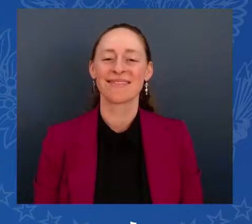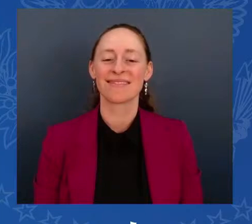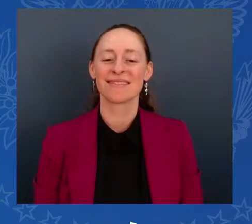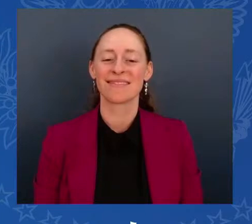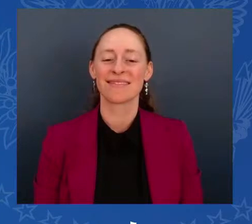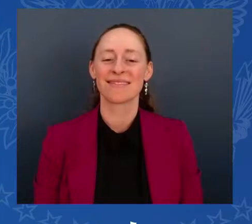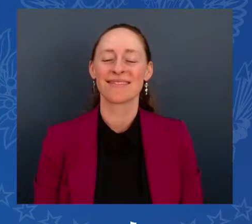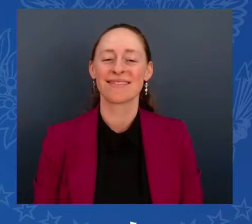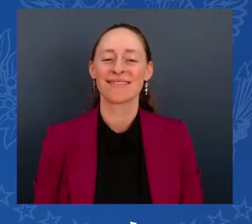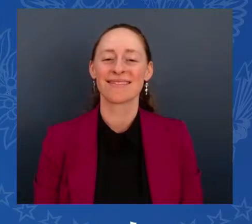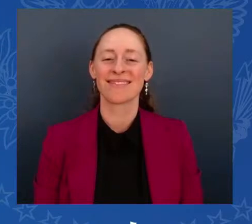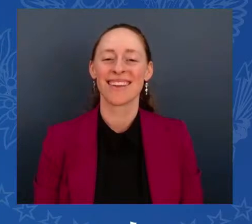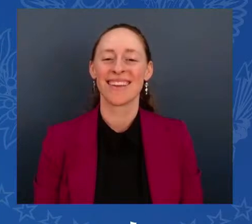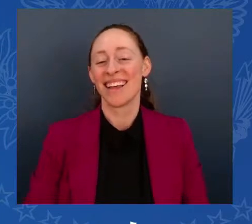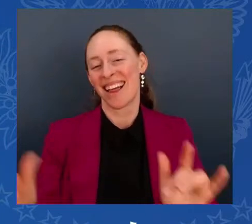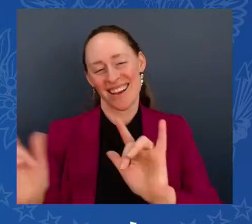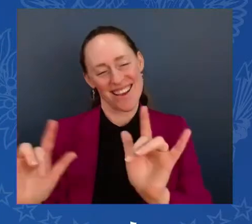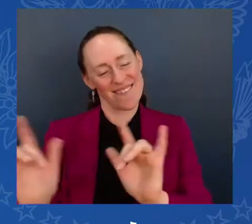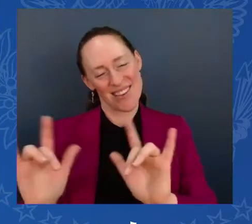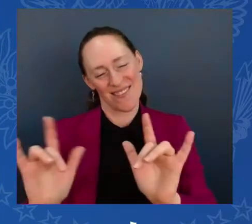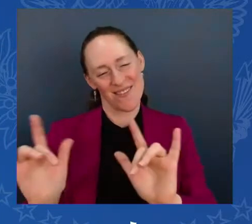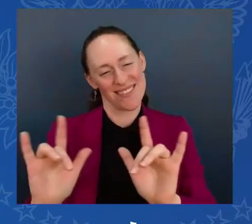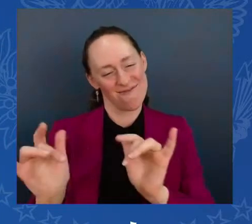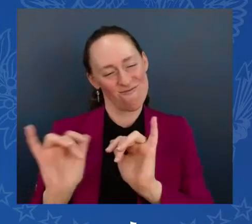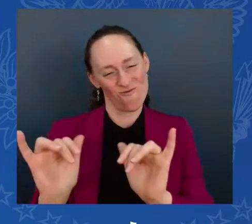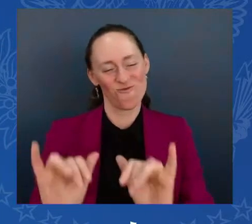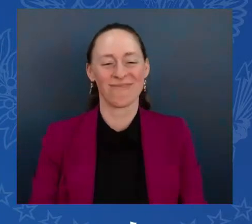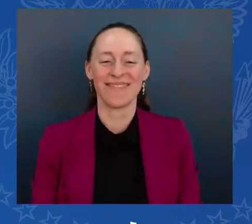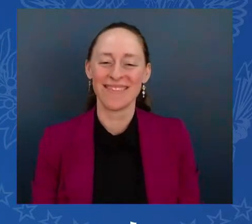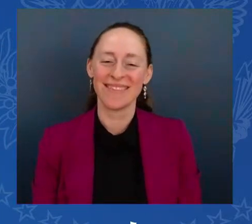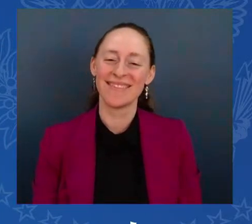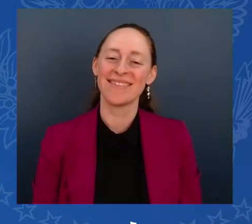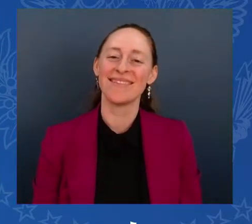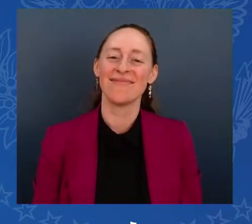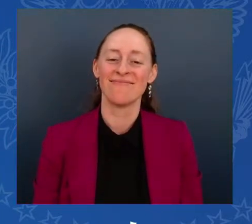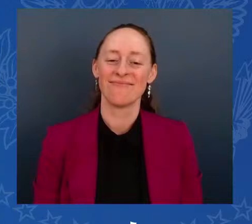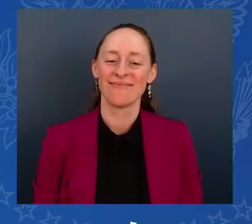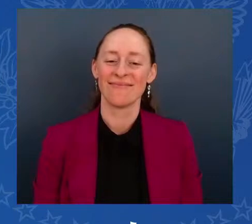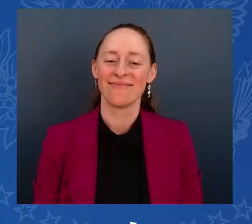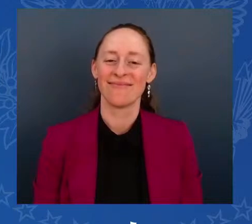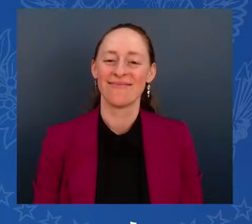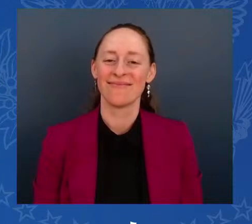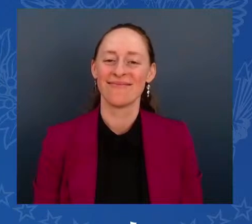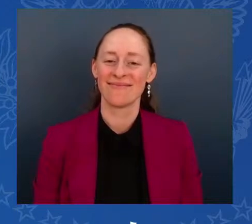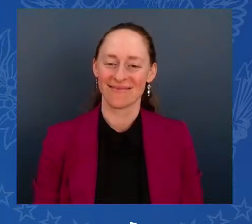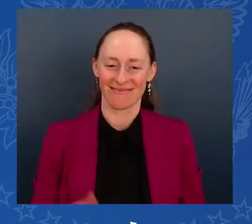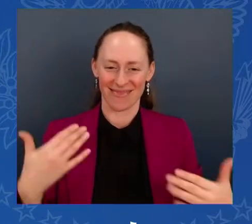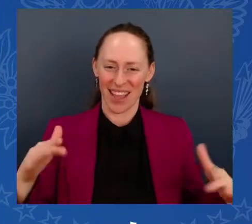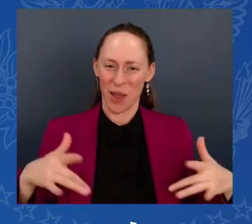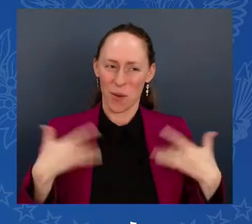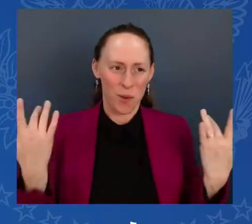Oh -- oh, it's good to see so many friends. It is good to see so many friends.